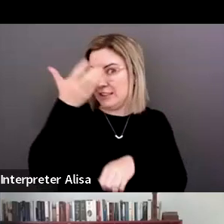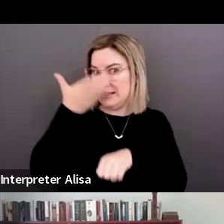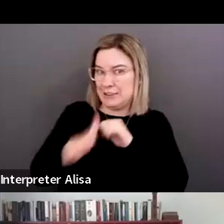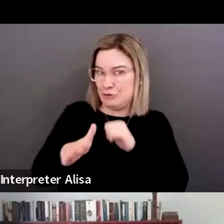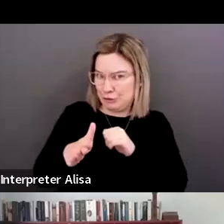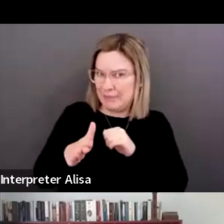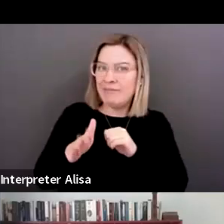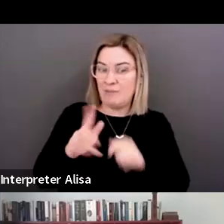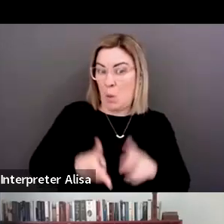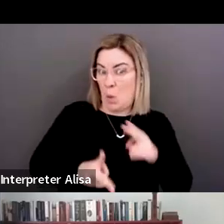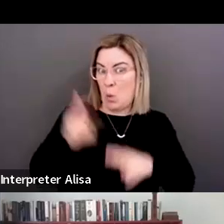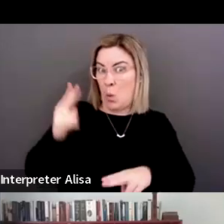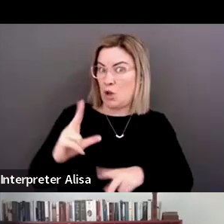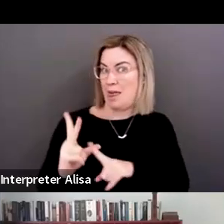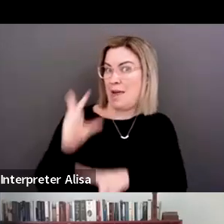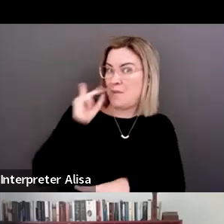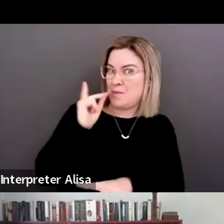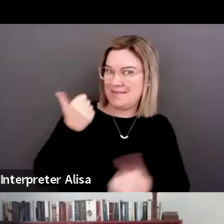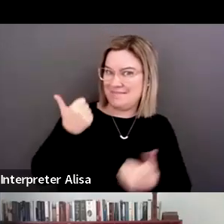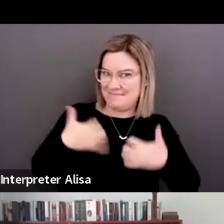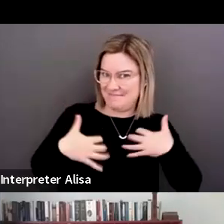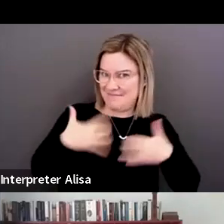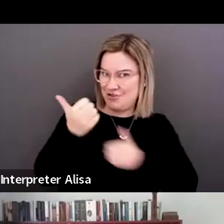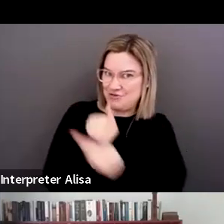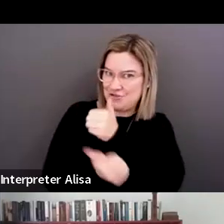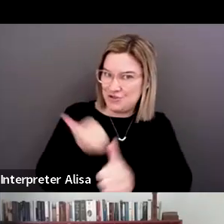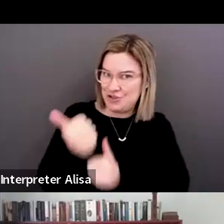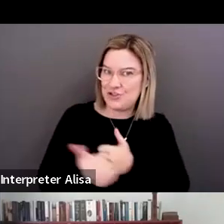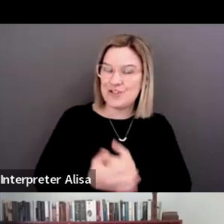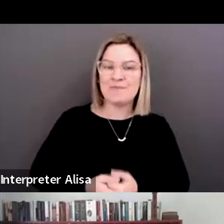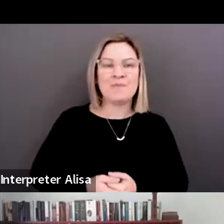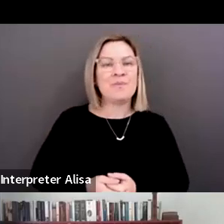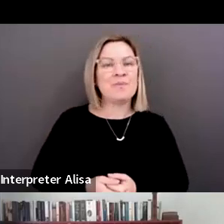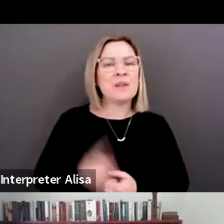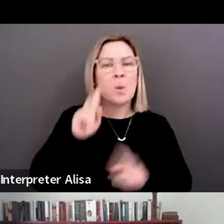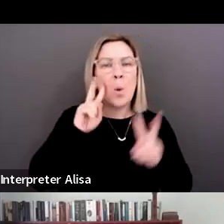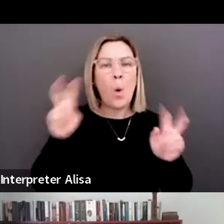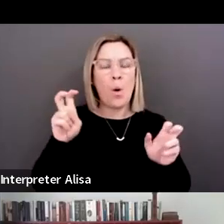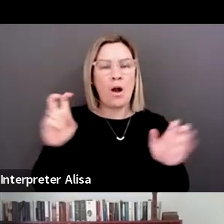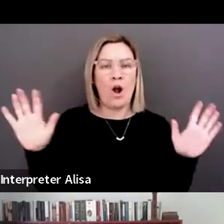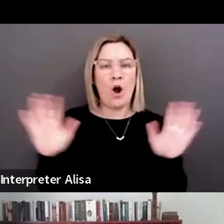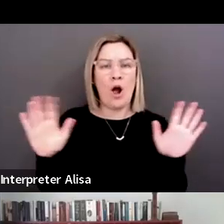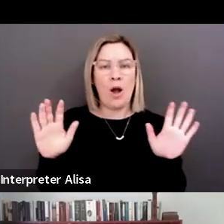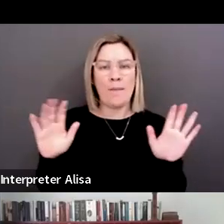hand over to you both now, to hear about the wonderful initiative that